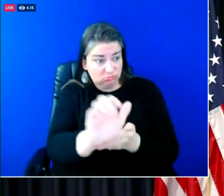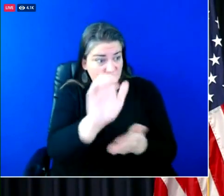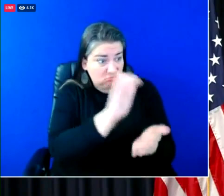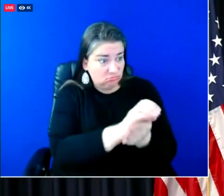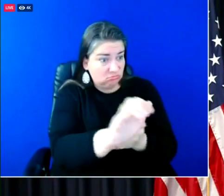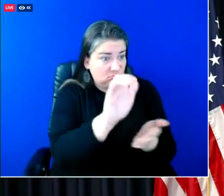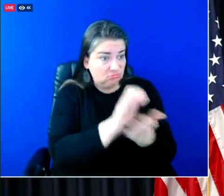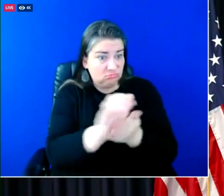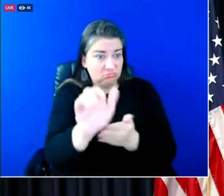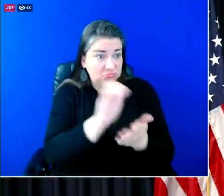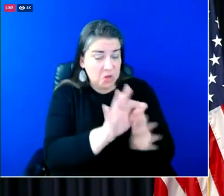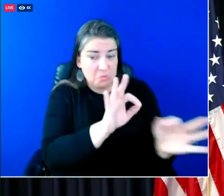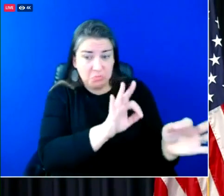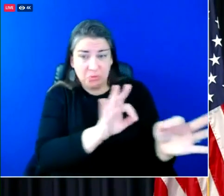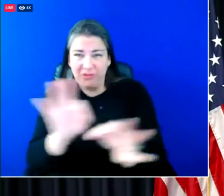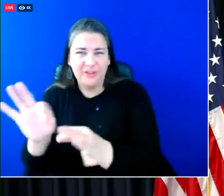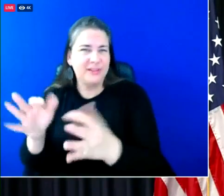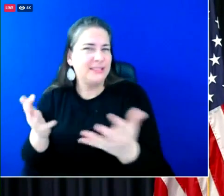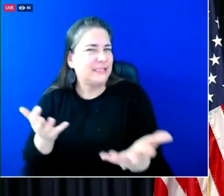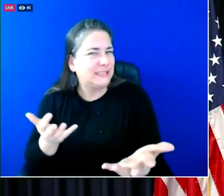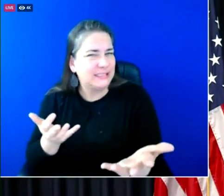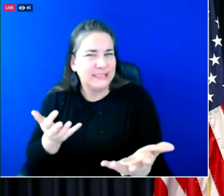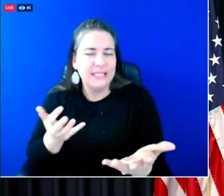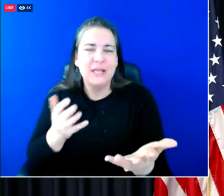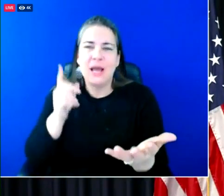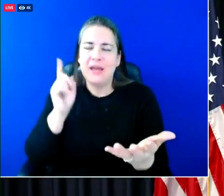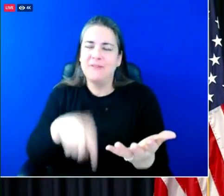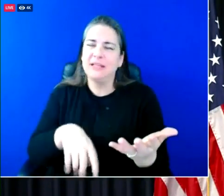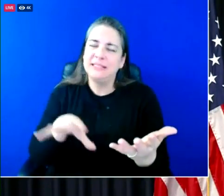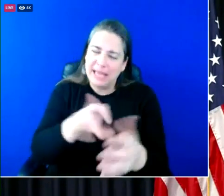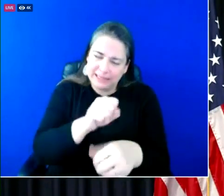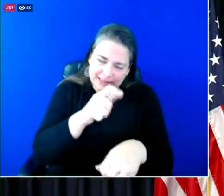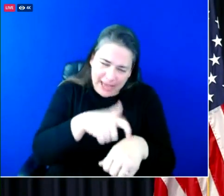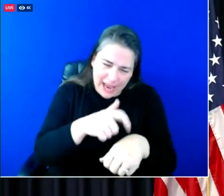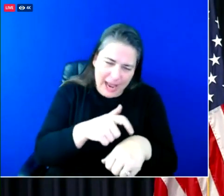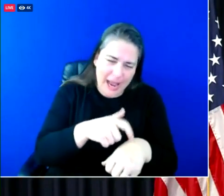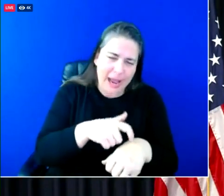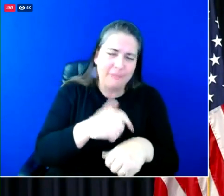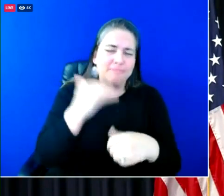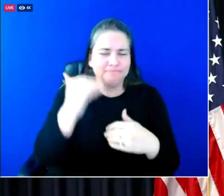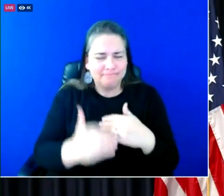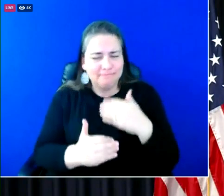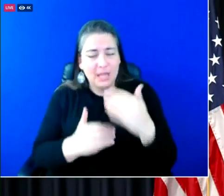Please pay attention. Also the weather advisories over the next few days. Rush